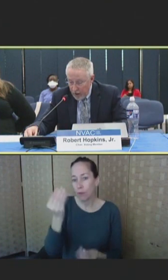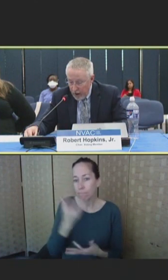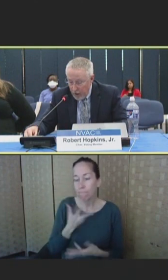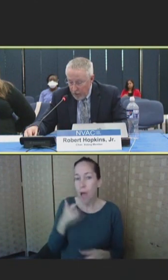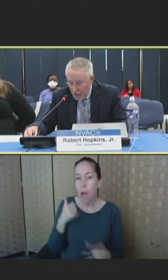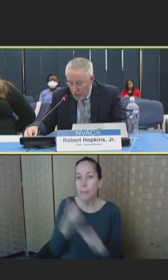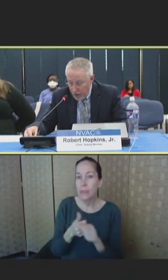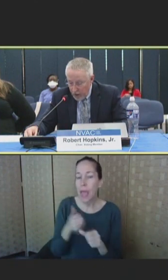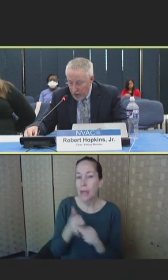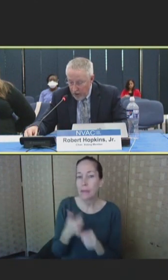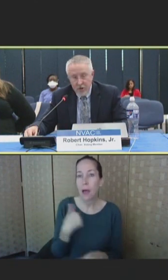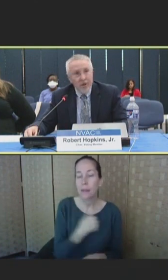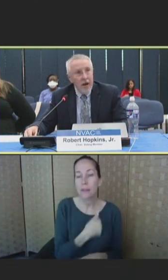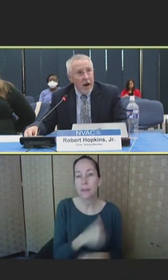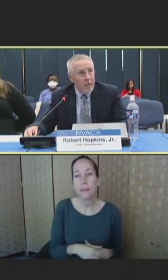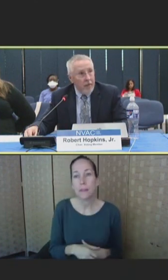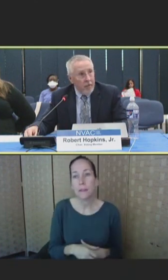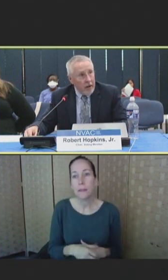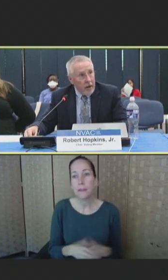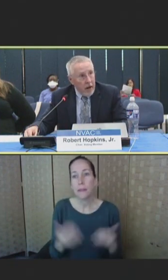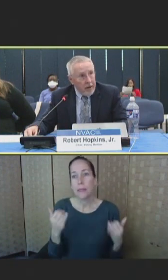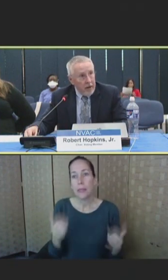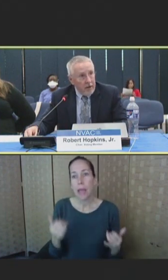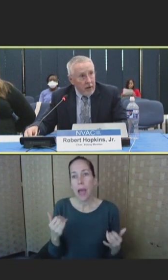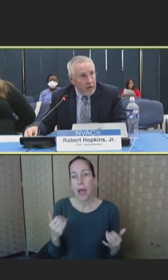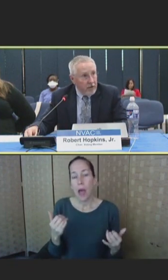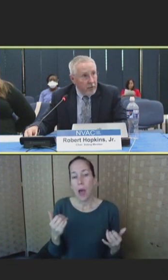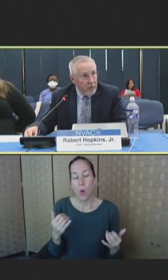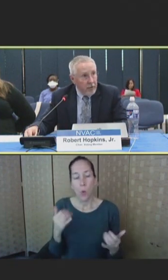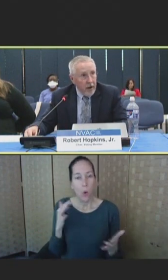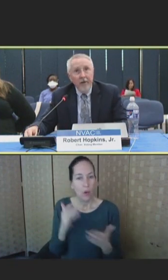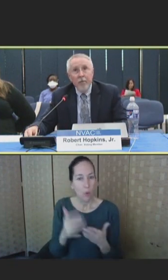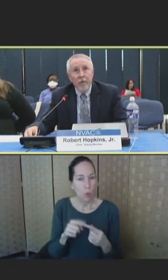We now -- we nearly reached the time for public comment. I understand we do not have a public